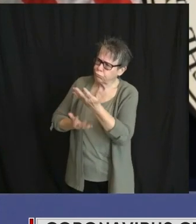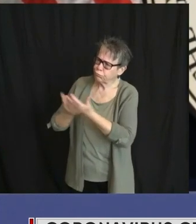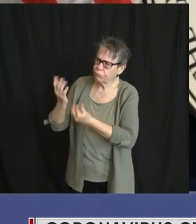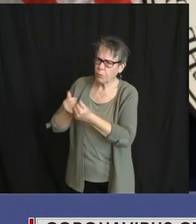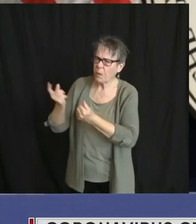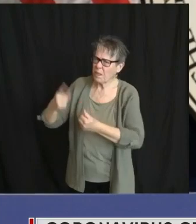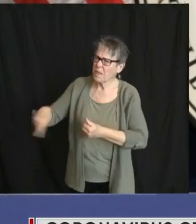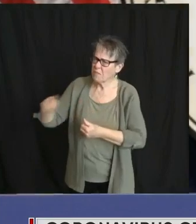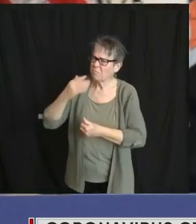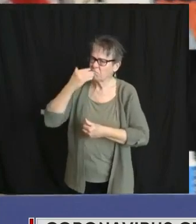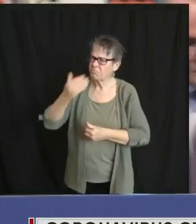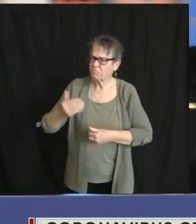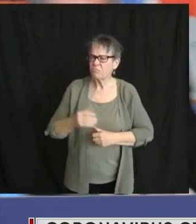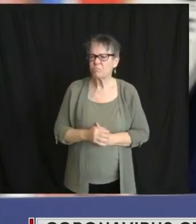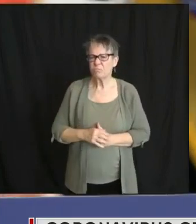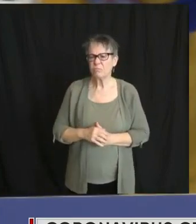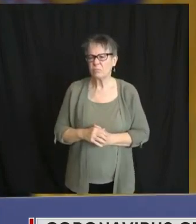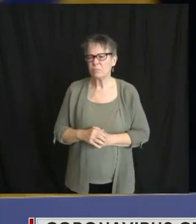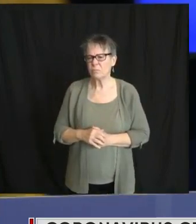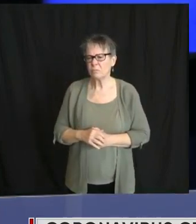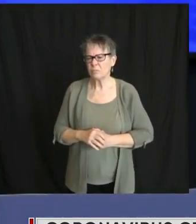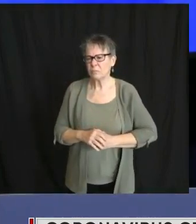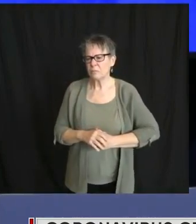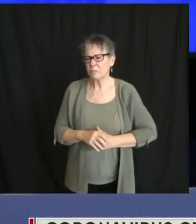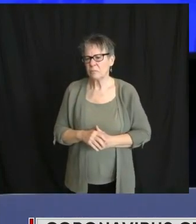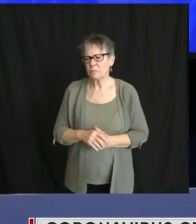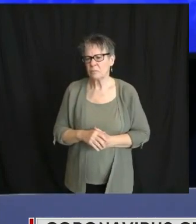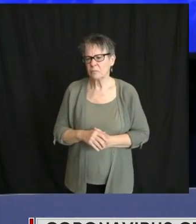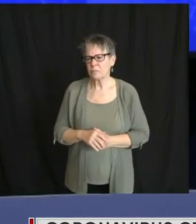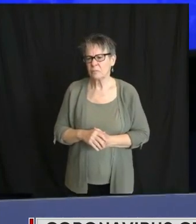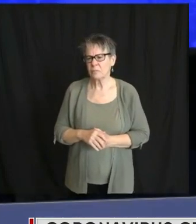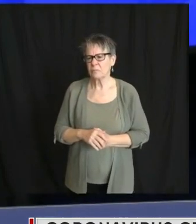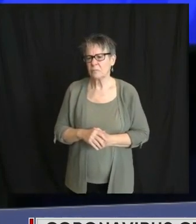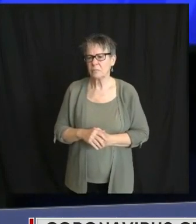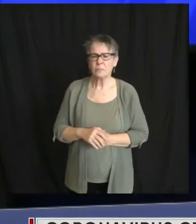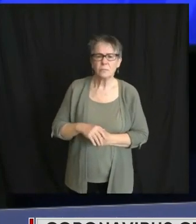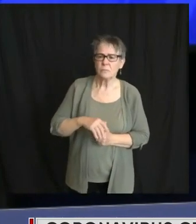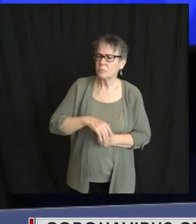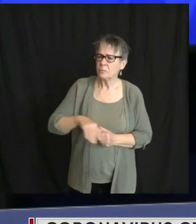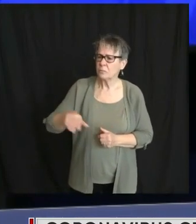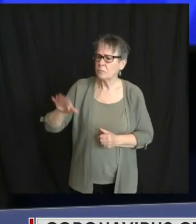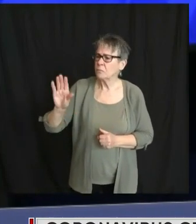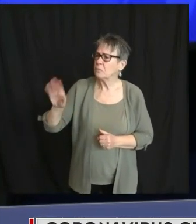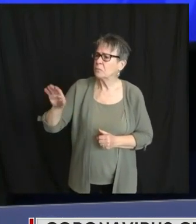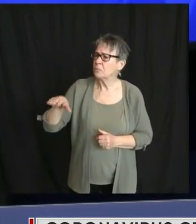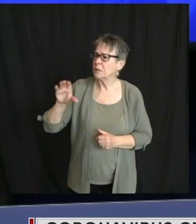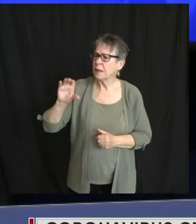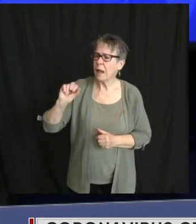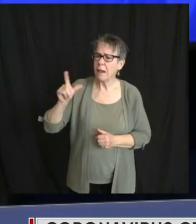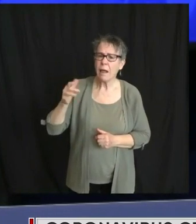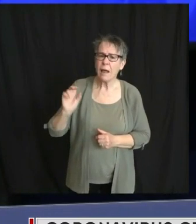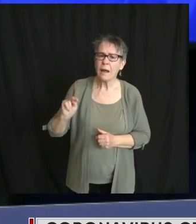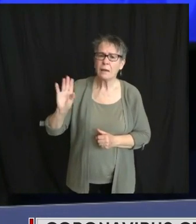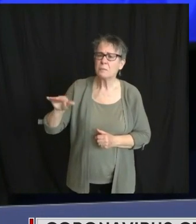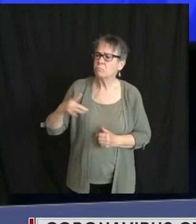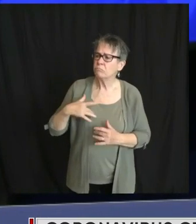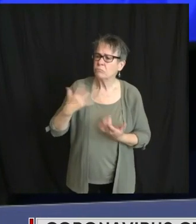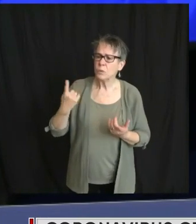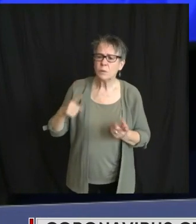PAT, LIKEWISE TO YOU. ANY UPDATE ON PPE, CAPACITY, COMPLIANCE, ETC.?